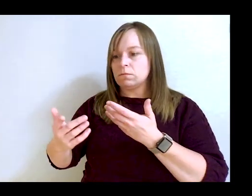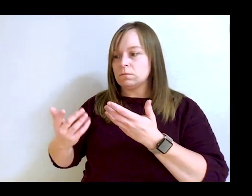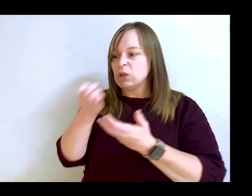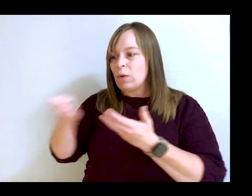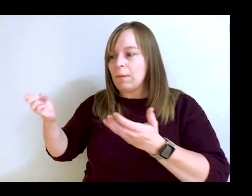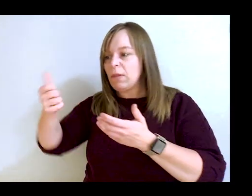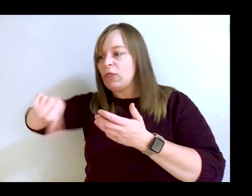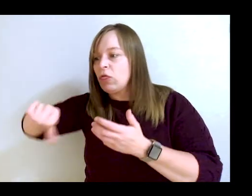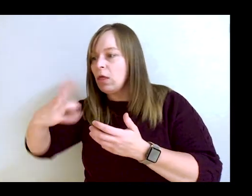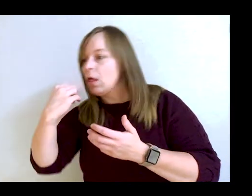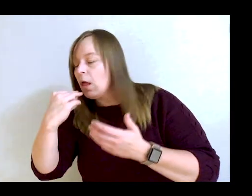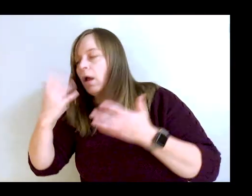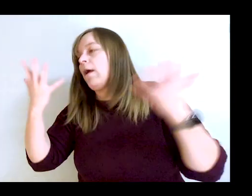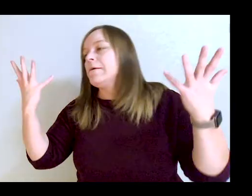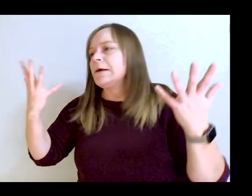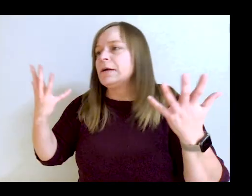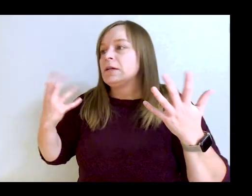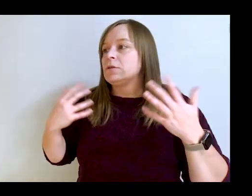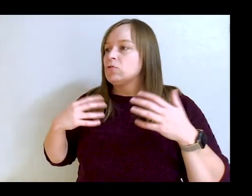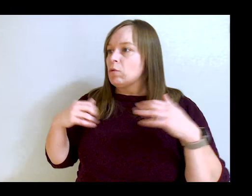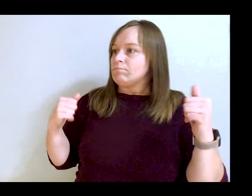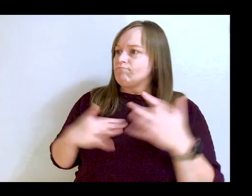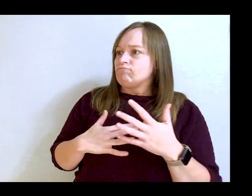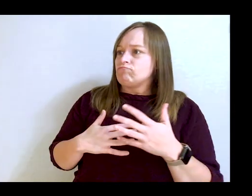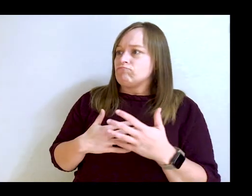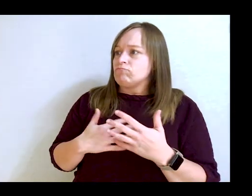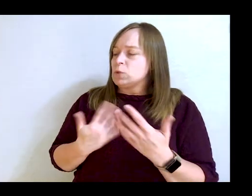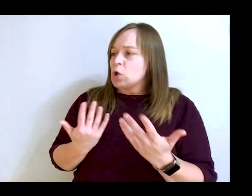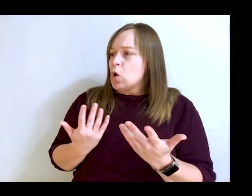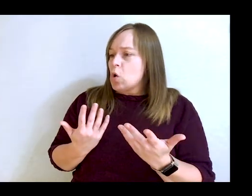putting-- you might be putting getting this piece of equipment in jeopardy. So,